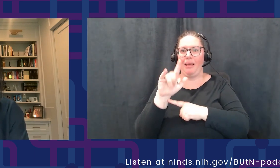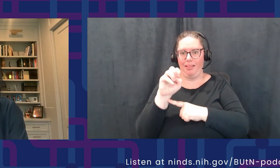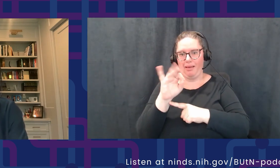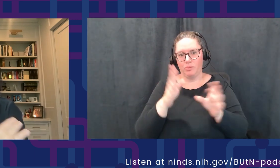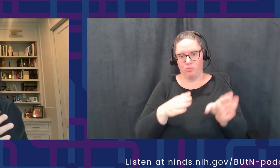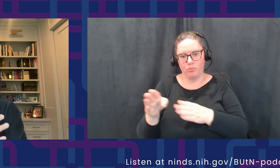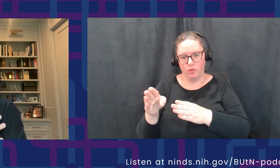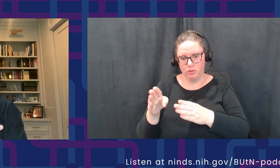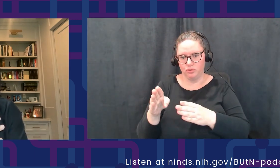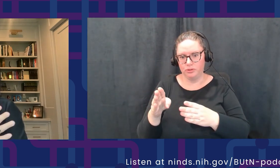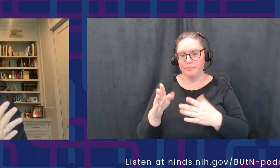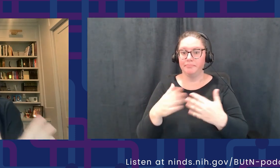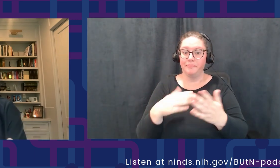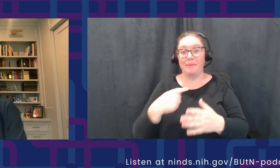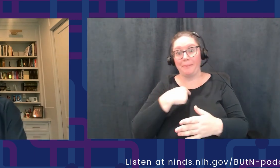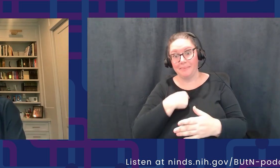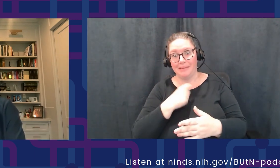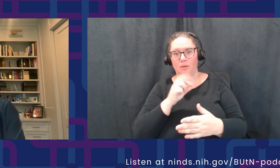whether it's me or my student.